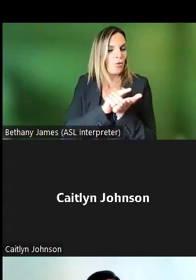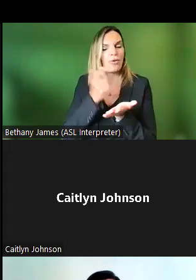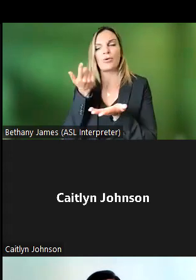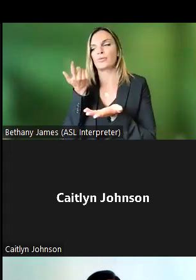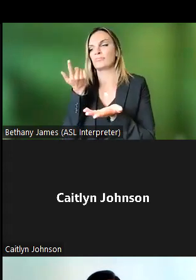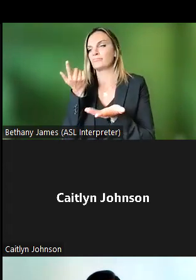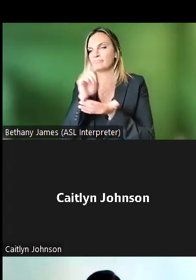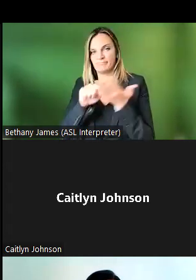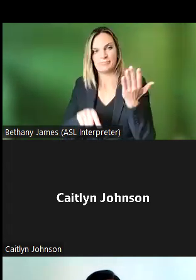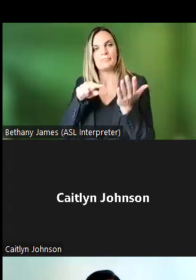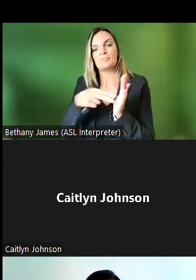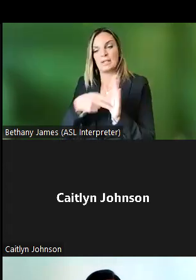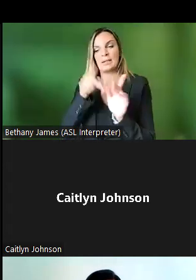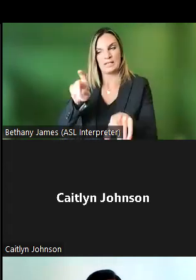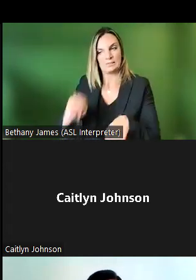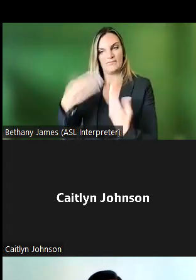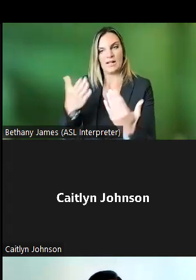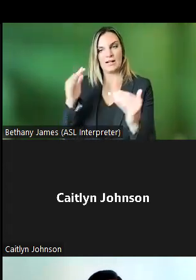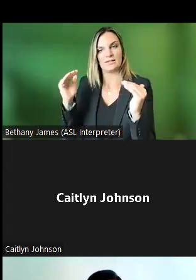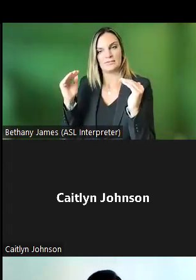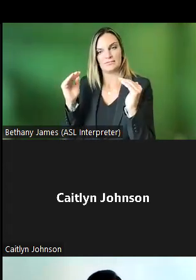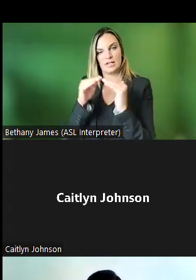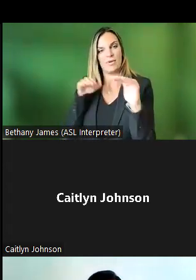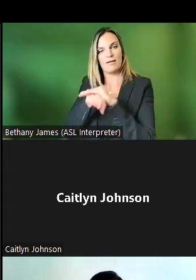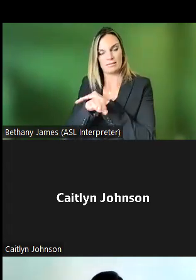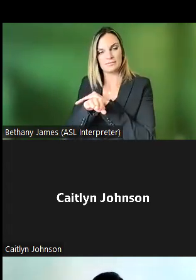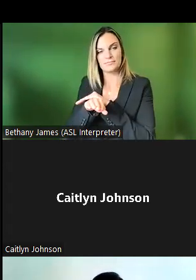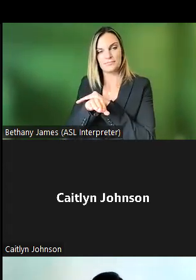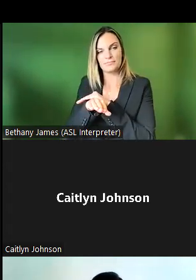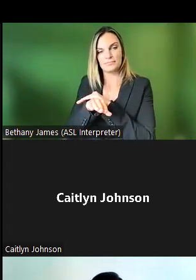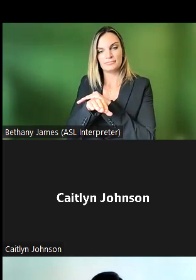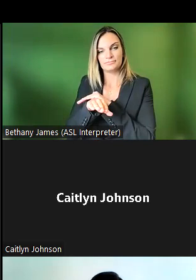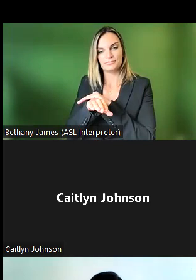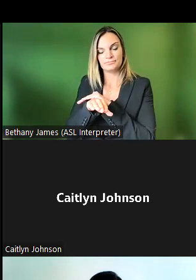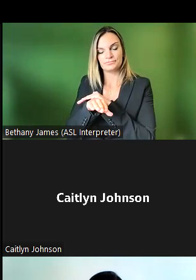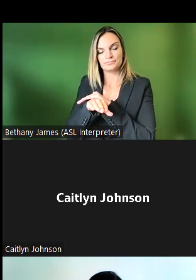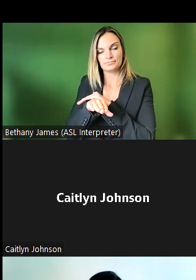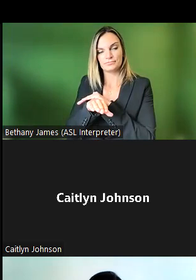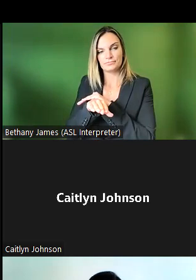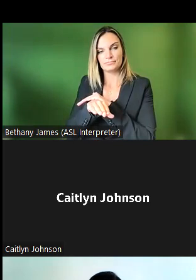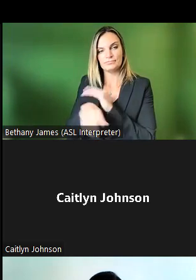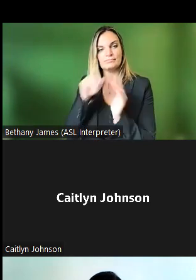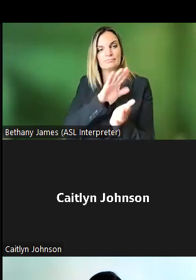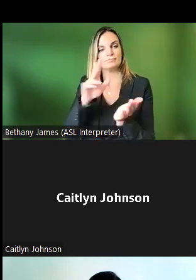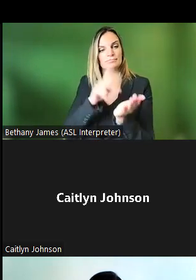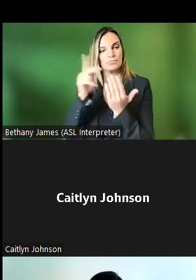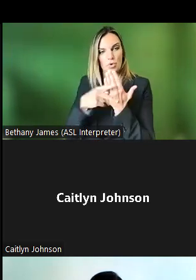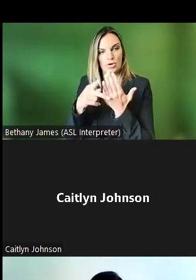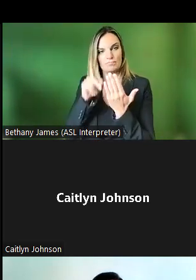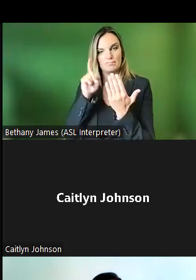Again, they have to provide equal access to and make all of their programs and goods usable